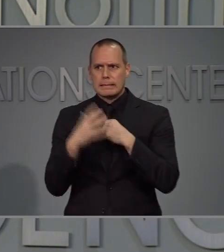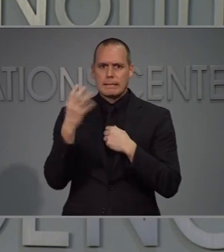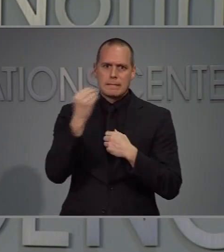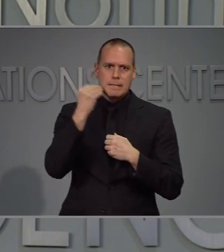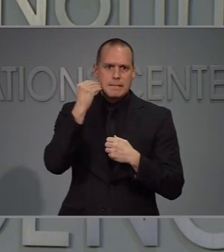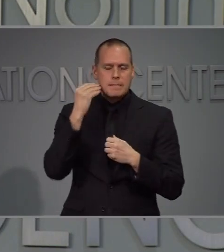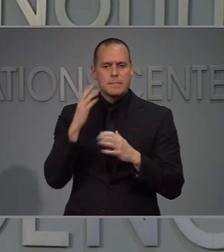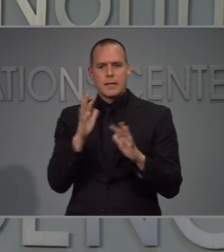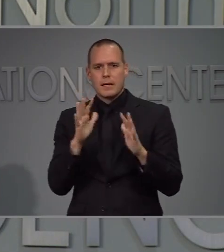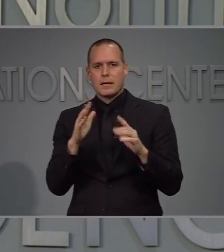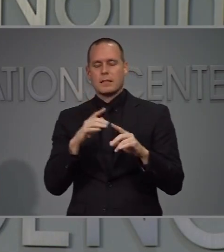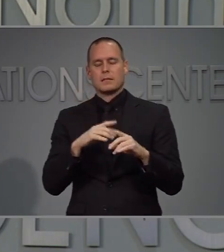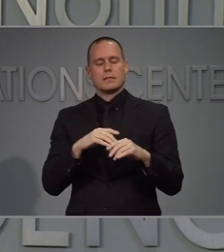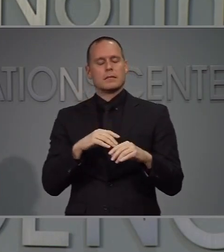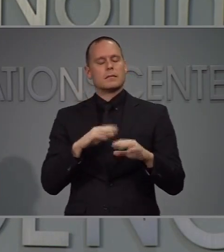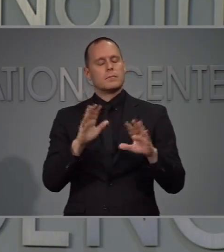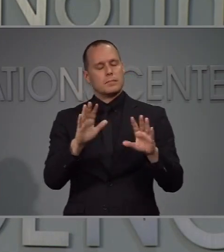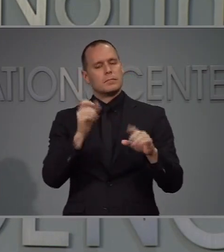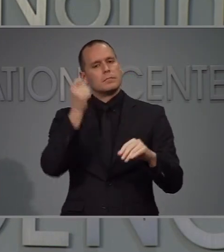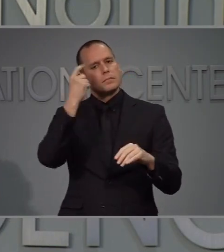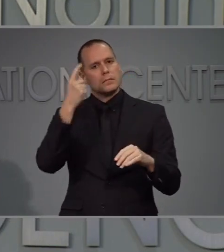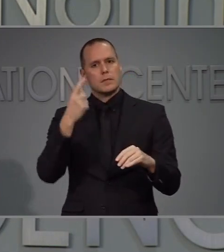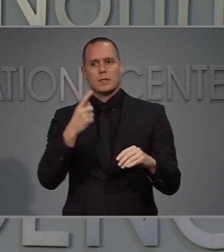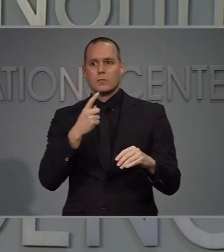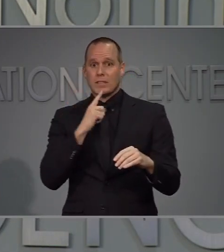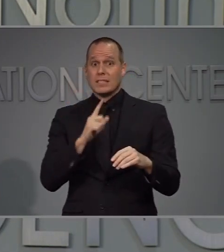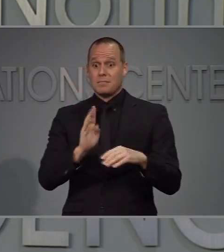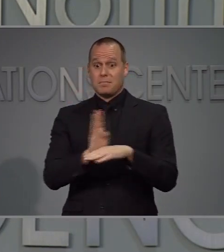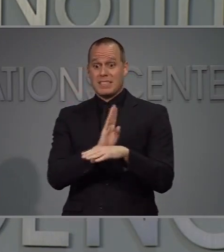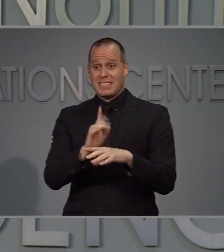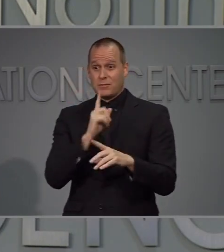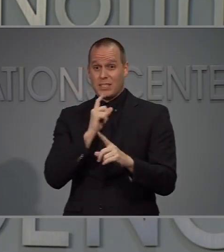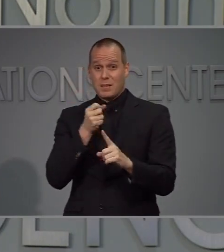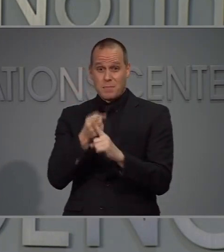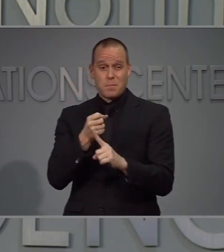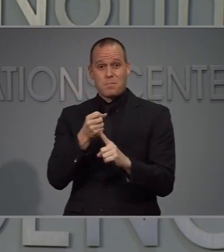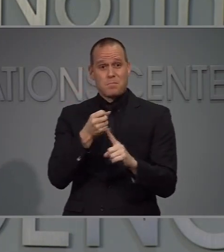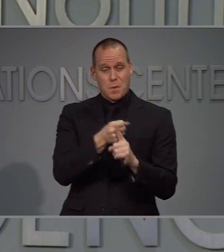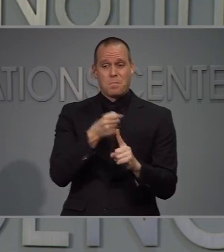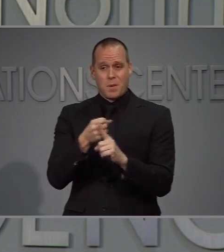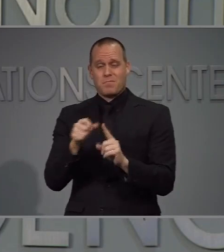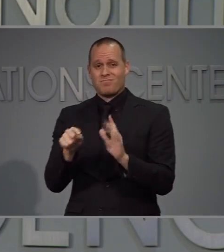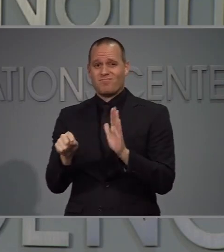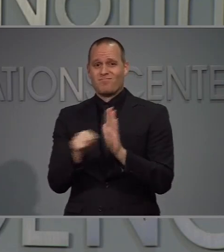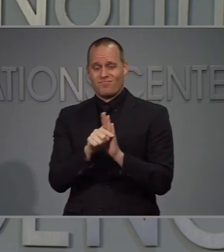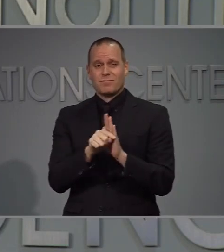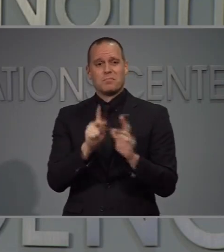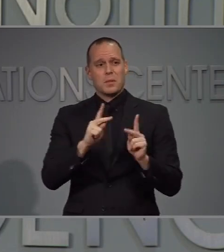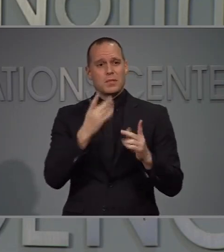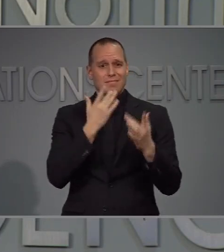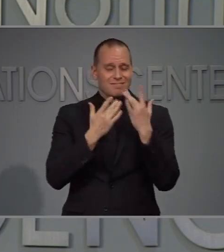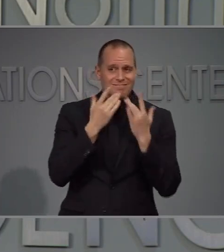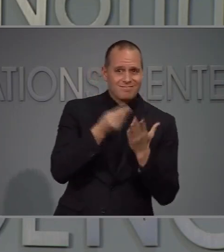THIS MATTERS, NOT JUST BECAUSE PEOPLE ARE ANXIOUS TO LEAVE THEIR HOMES.